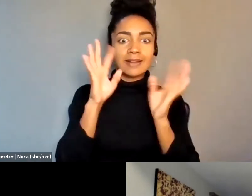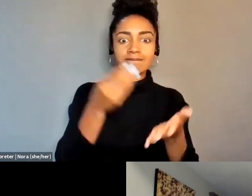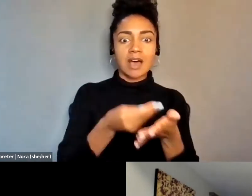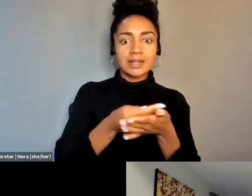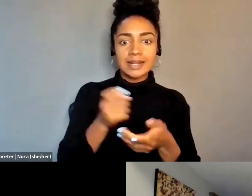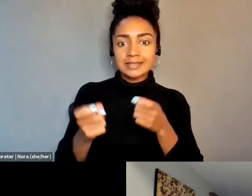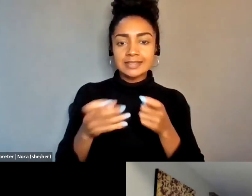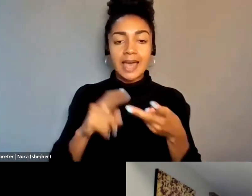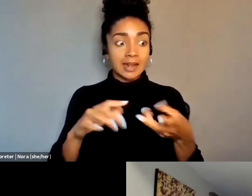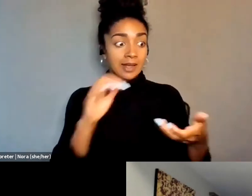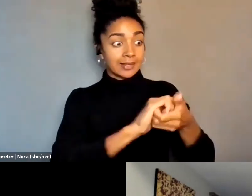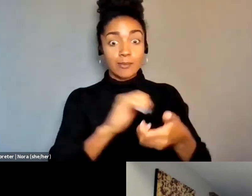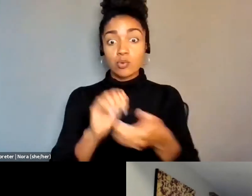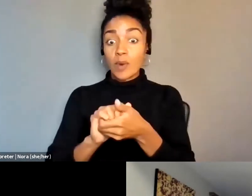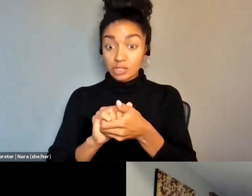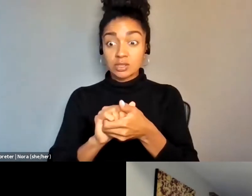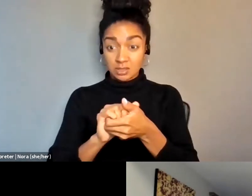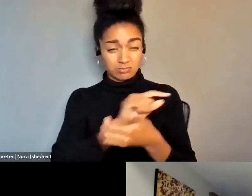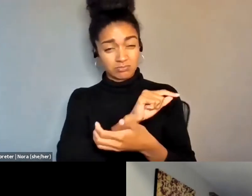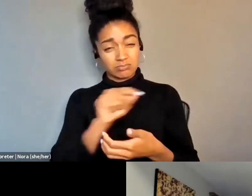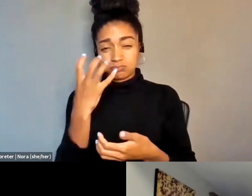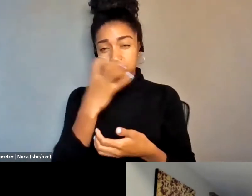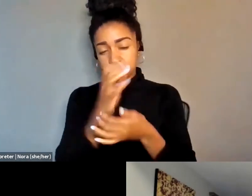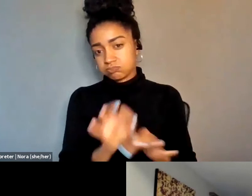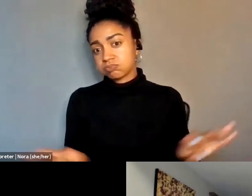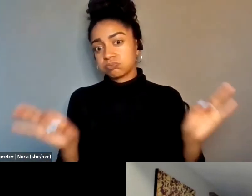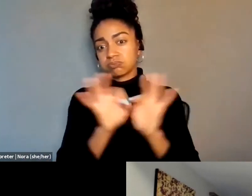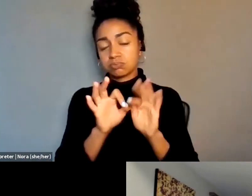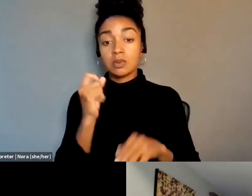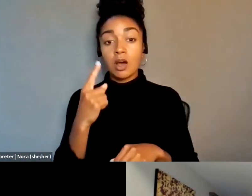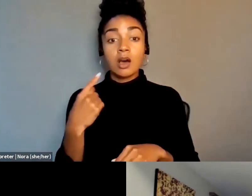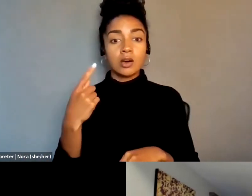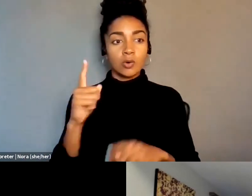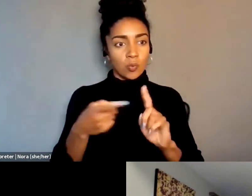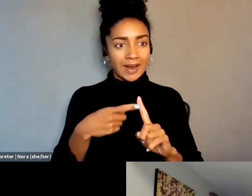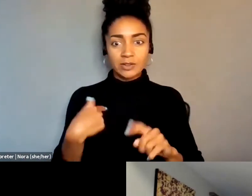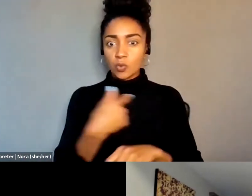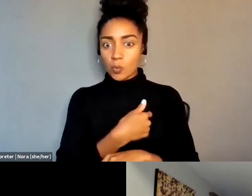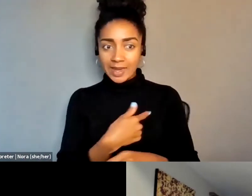I think is incredibly important, we can accomplish so much more when we bring diverse funders together